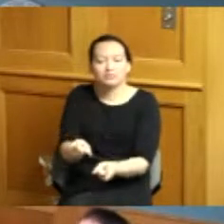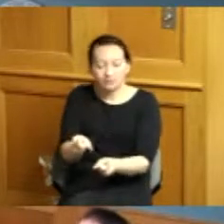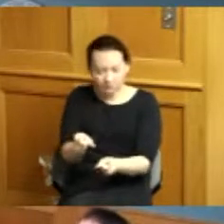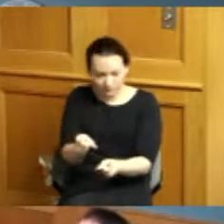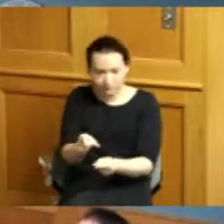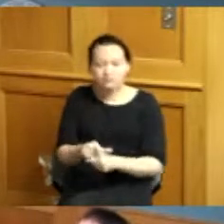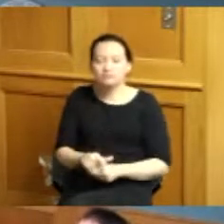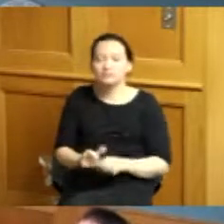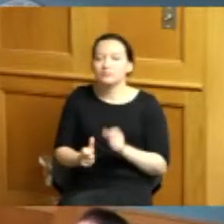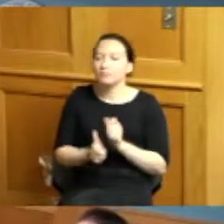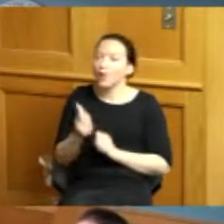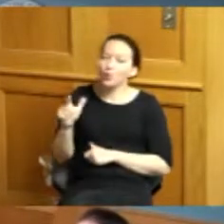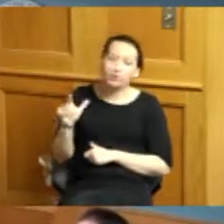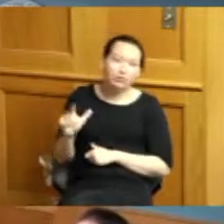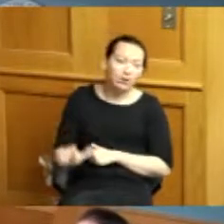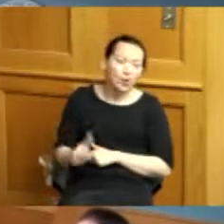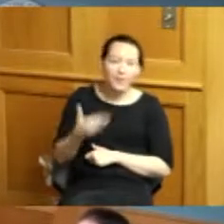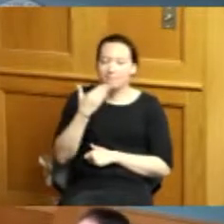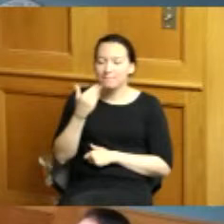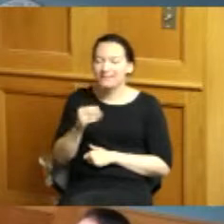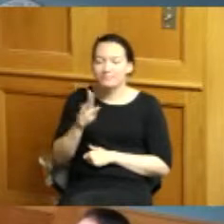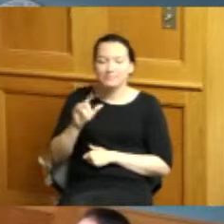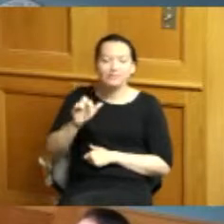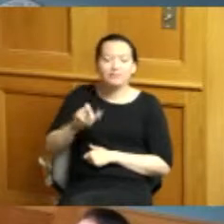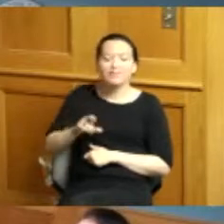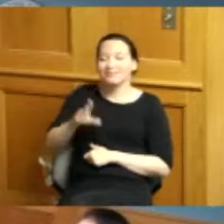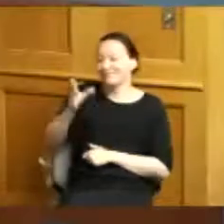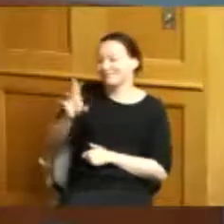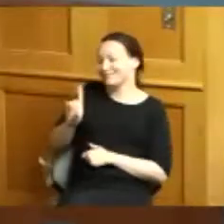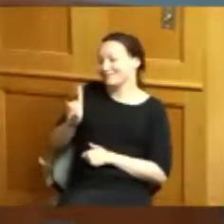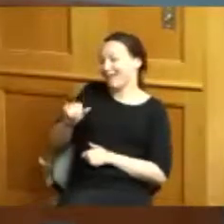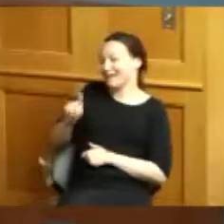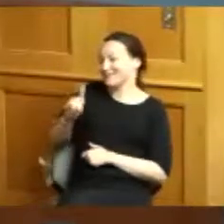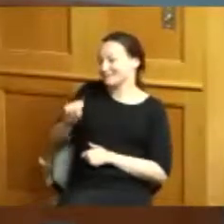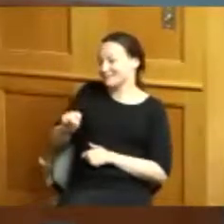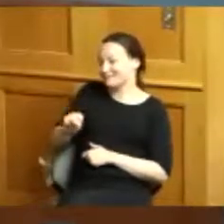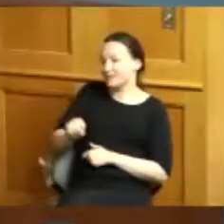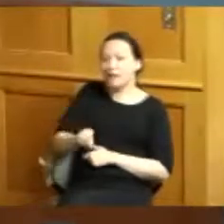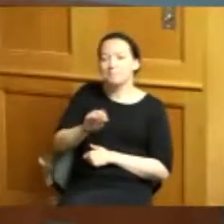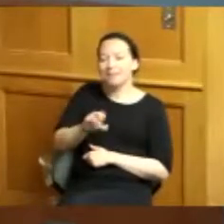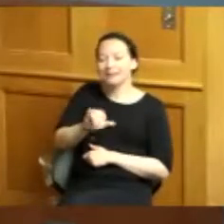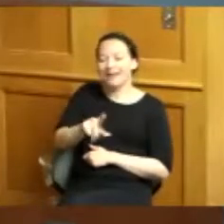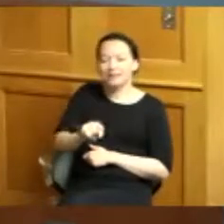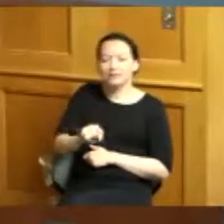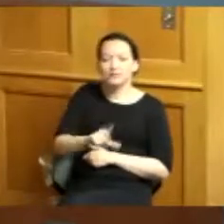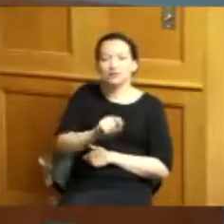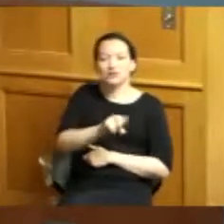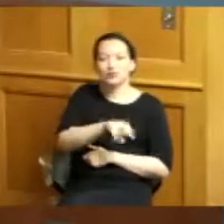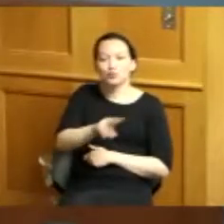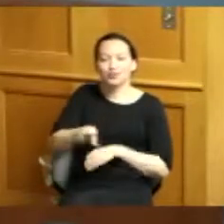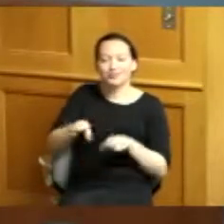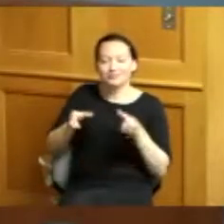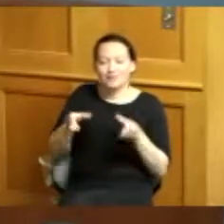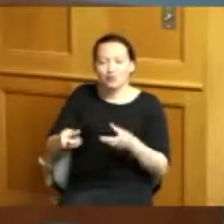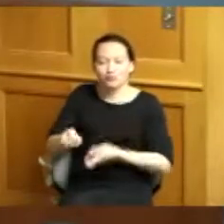lowest and best bidder dad's bobcat for the 2022 sidewalk repair replacement program which